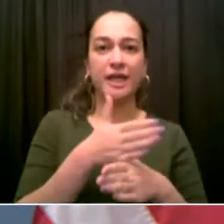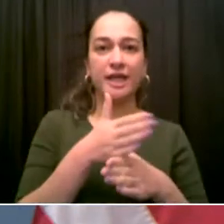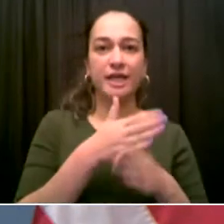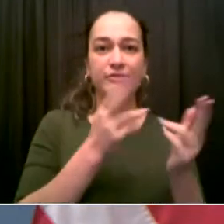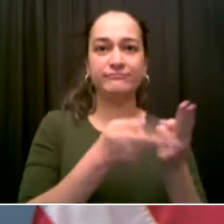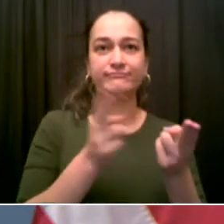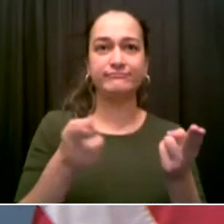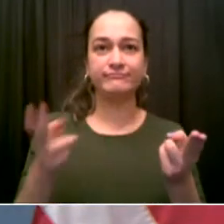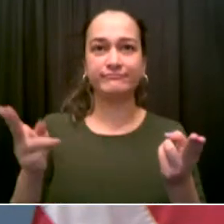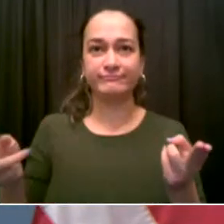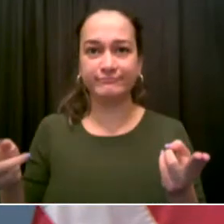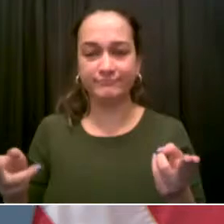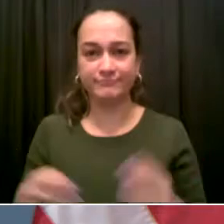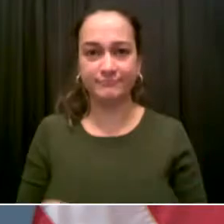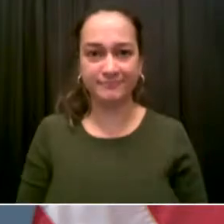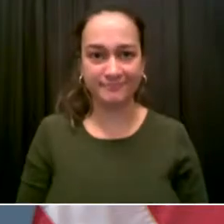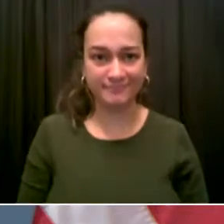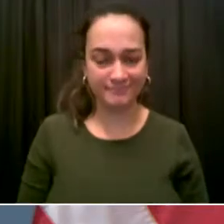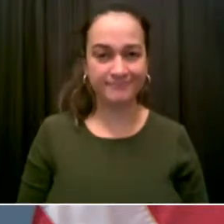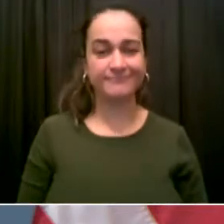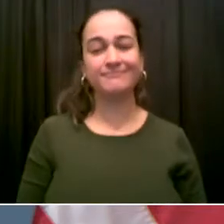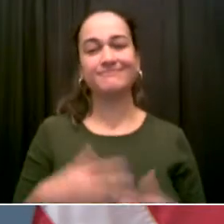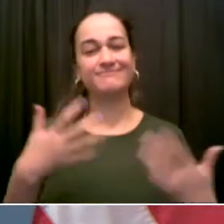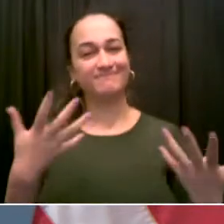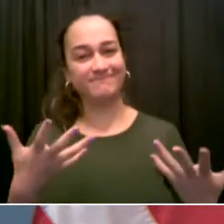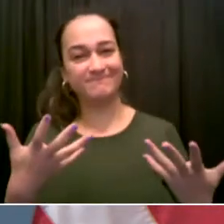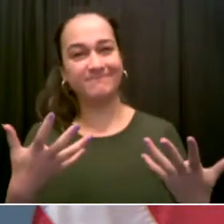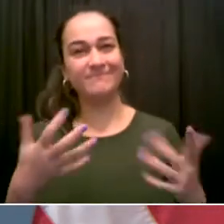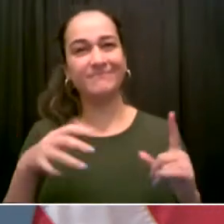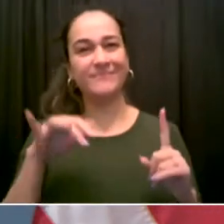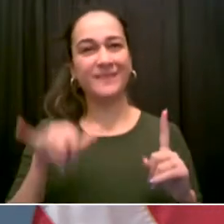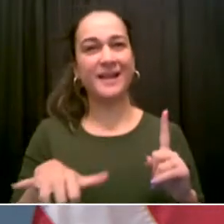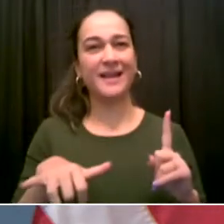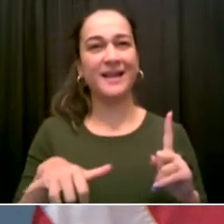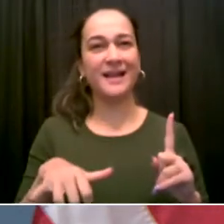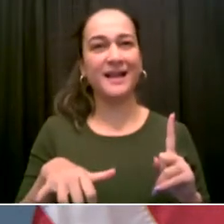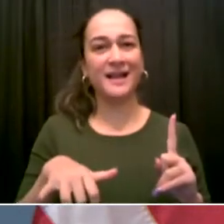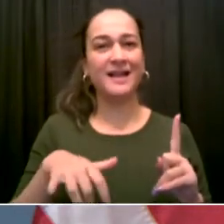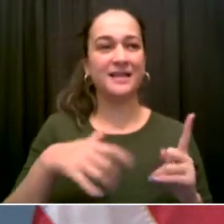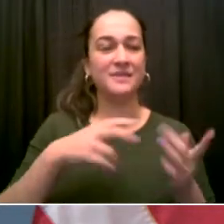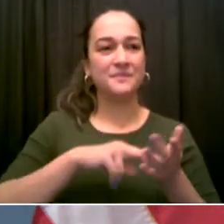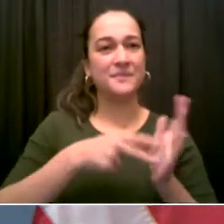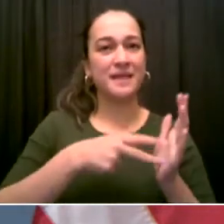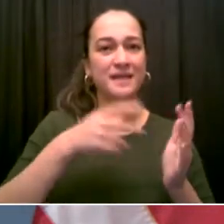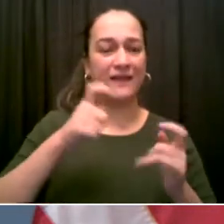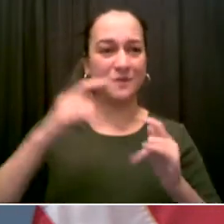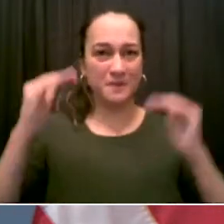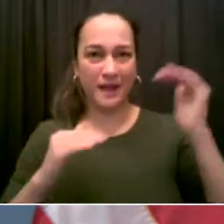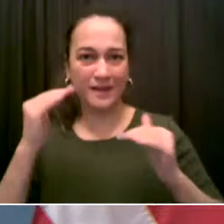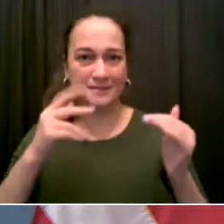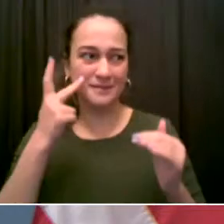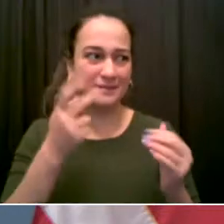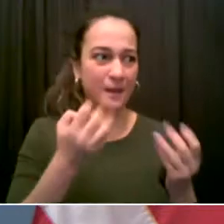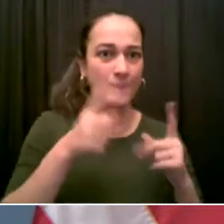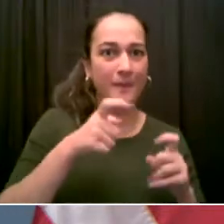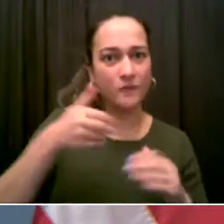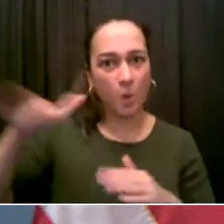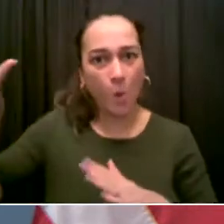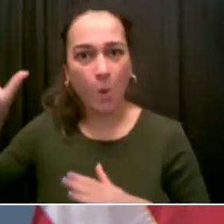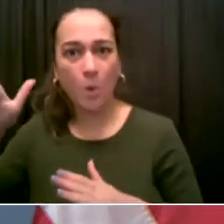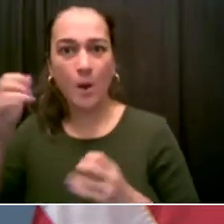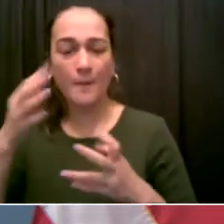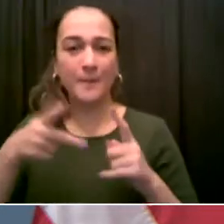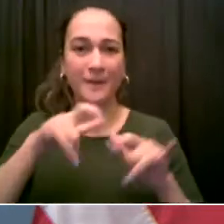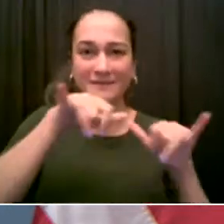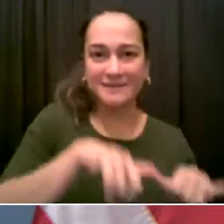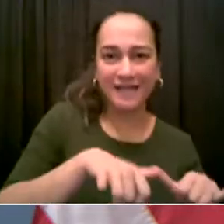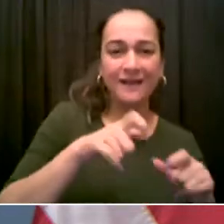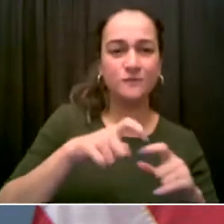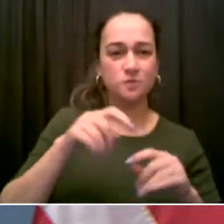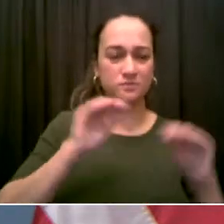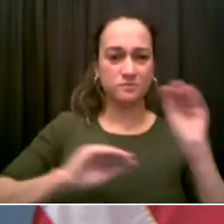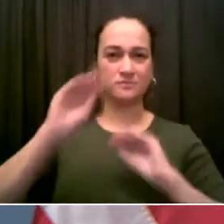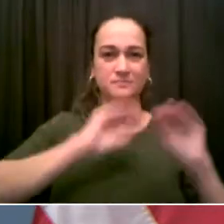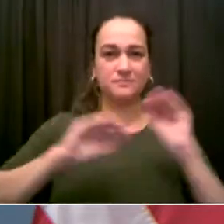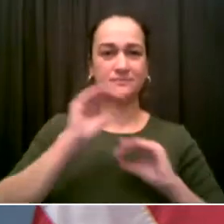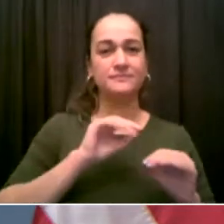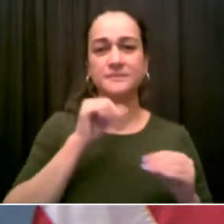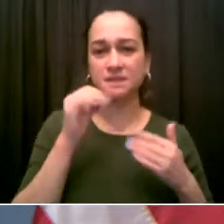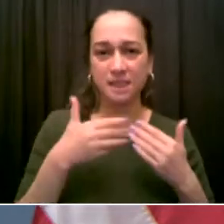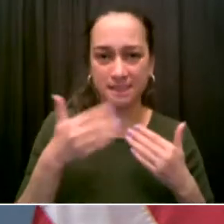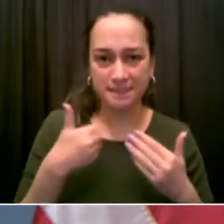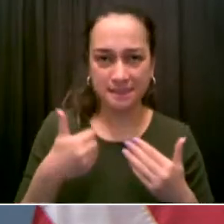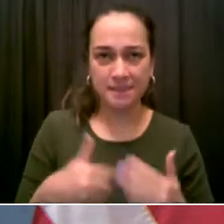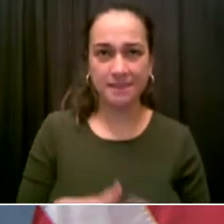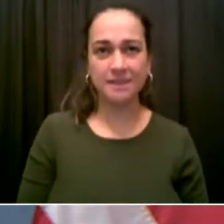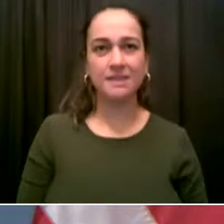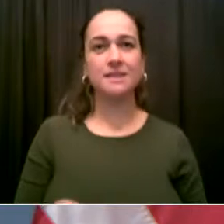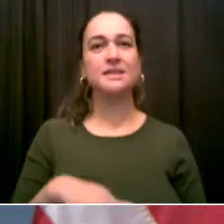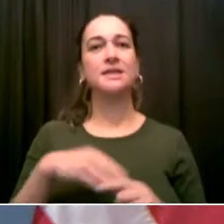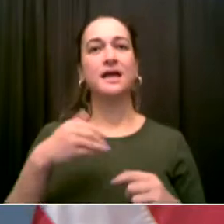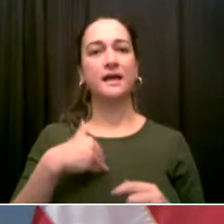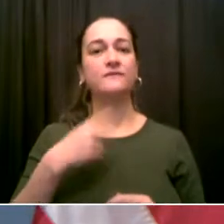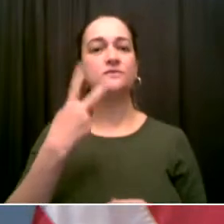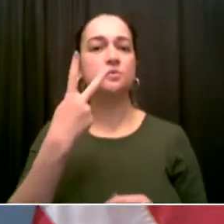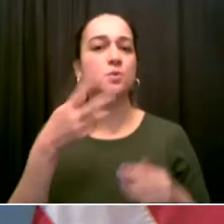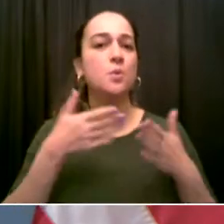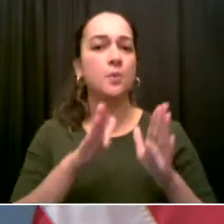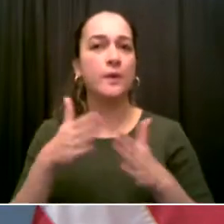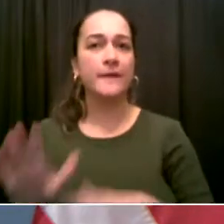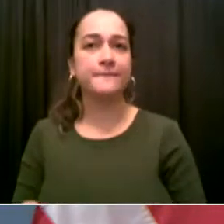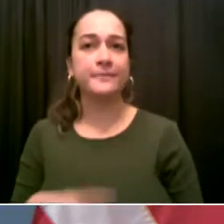SETTING.